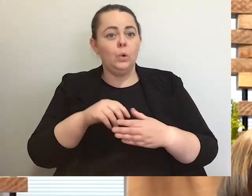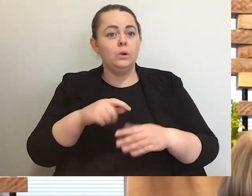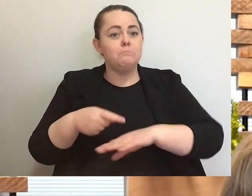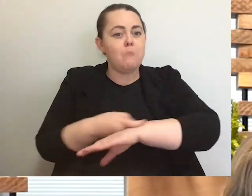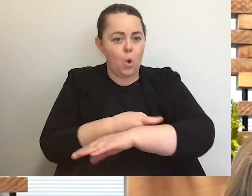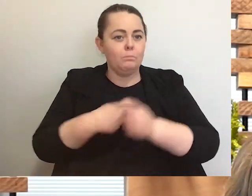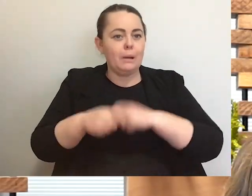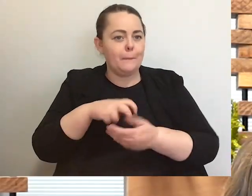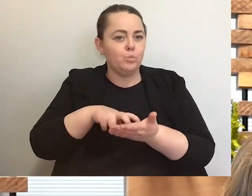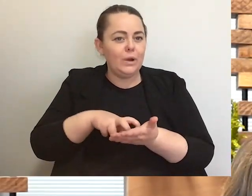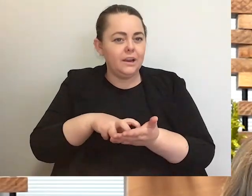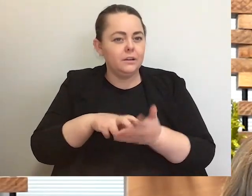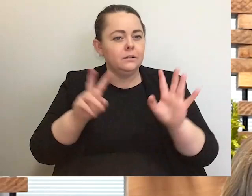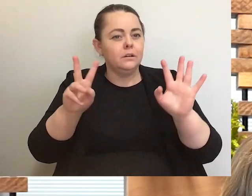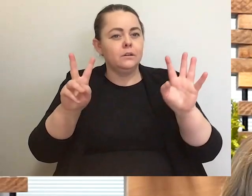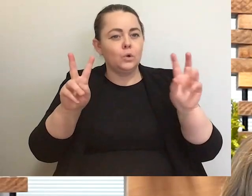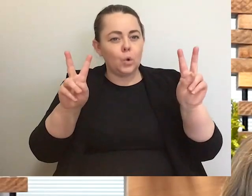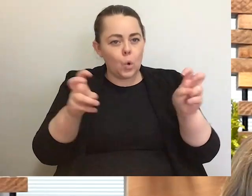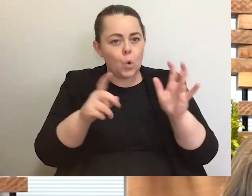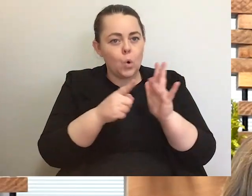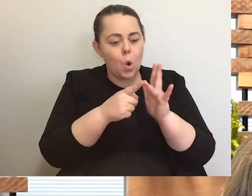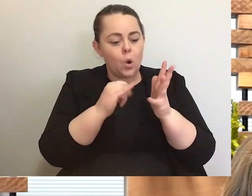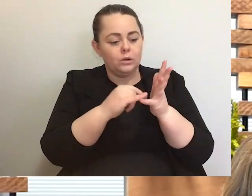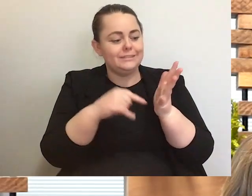Changes experienced during menopause can lead to an increase in the risk